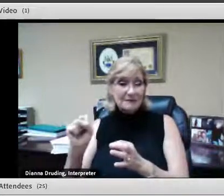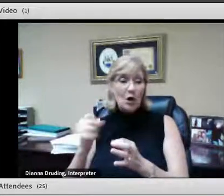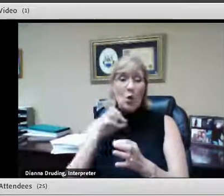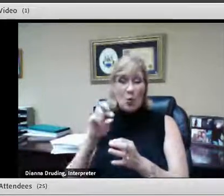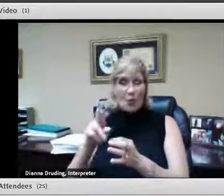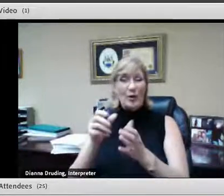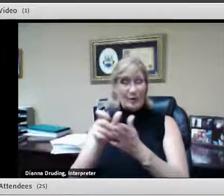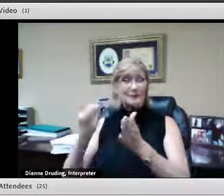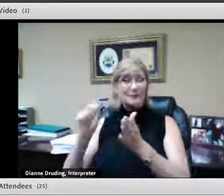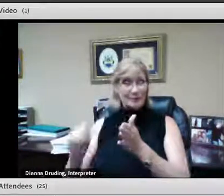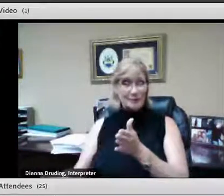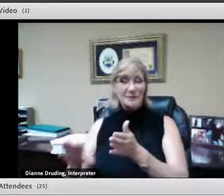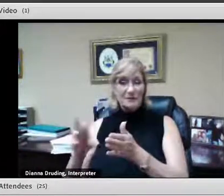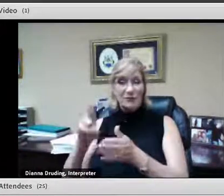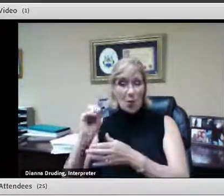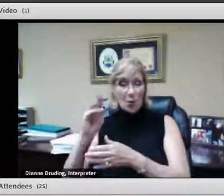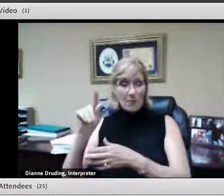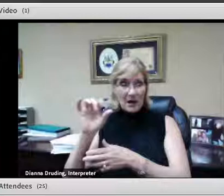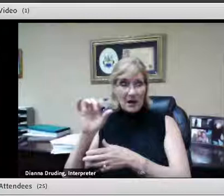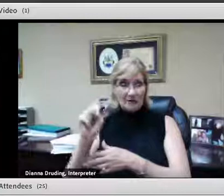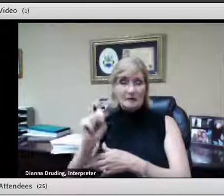Lego Mindstorms are kind of the gold standard